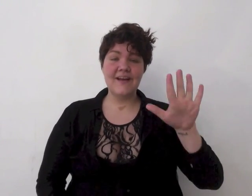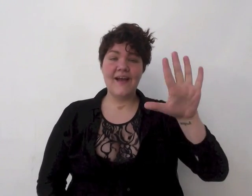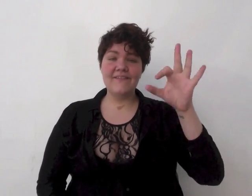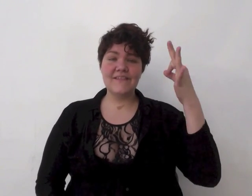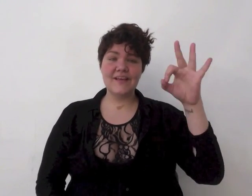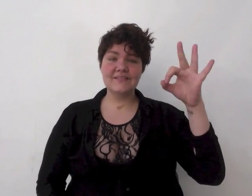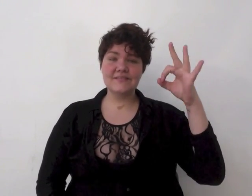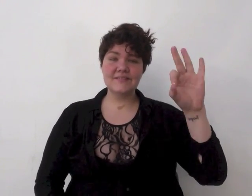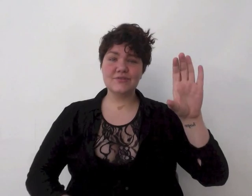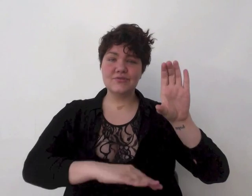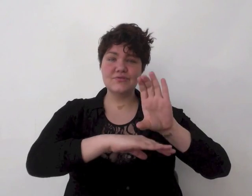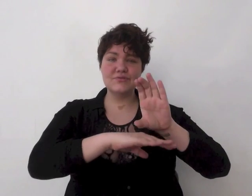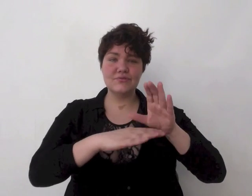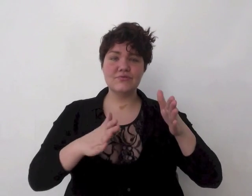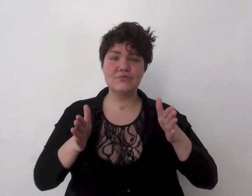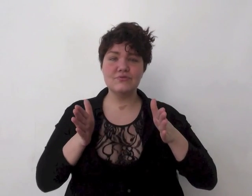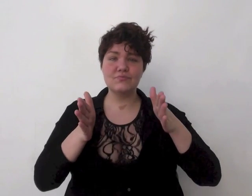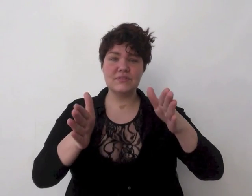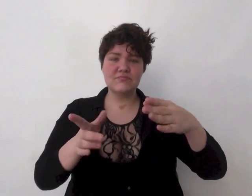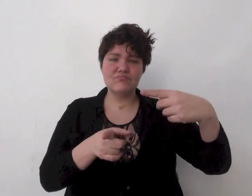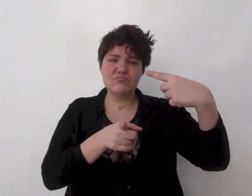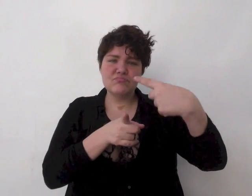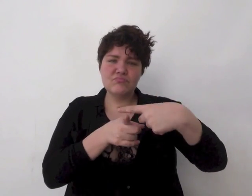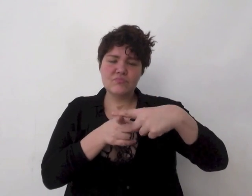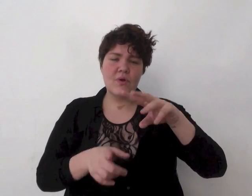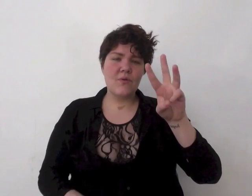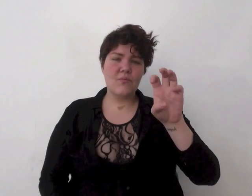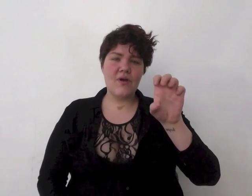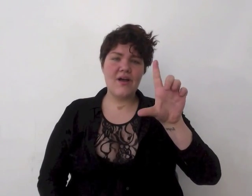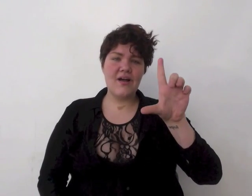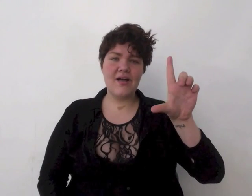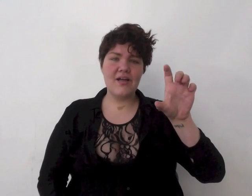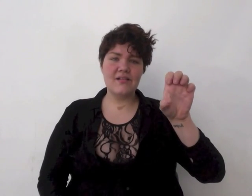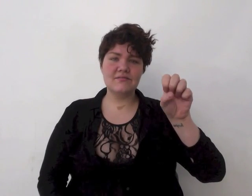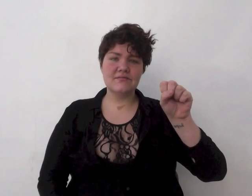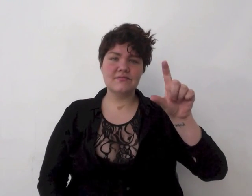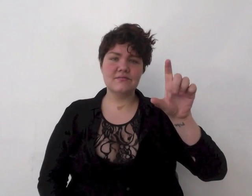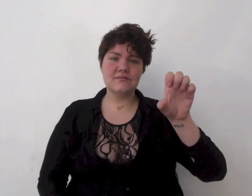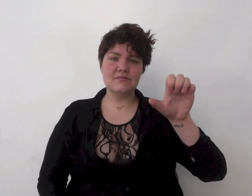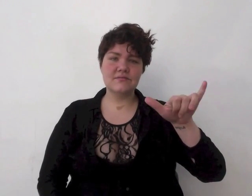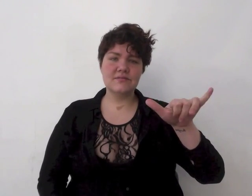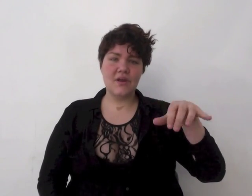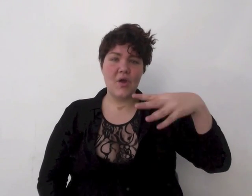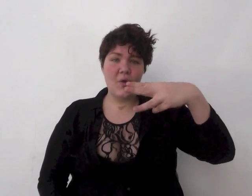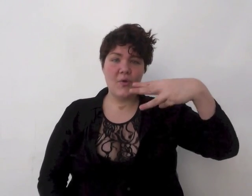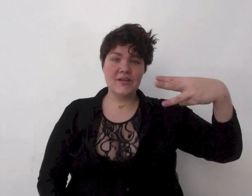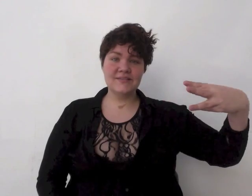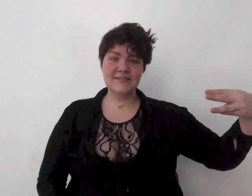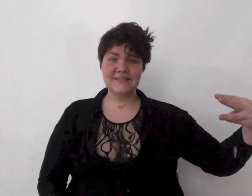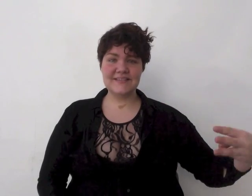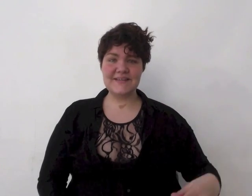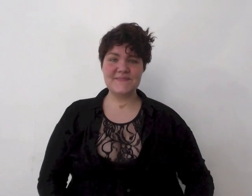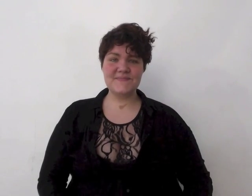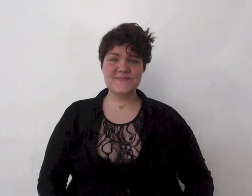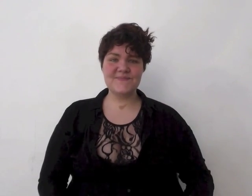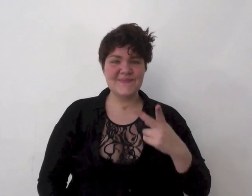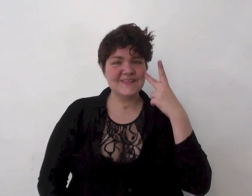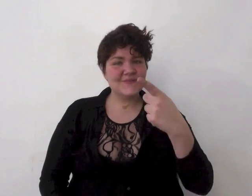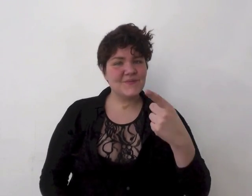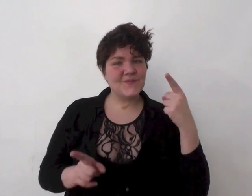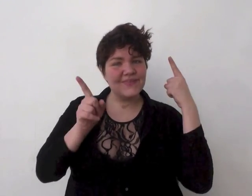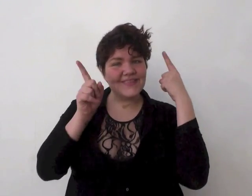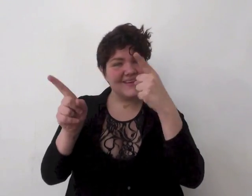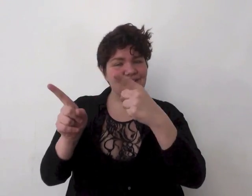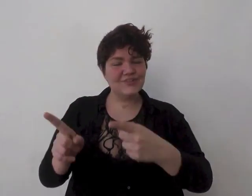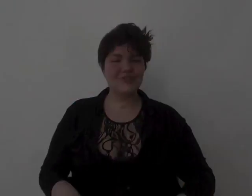Centre. 519 Church Street, near Wellesley Street. See you there!